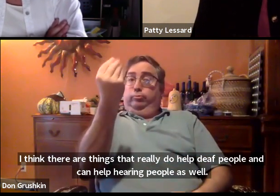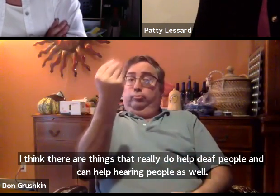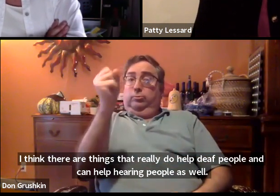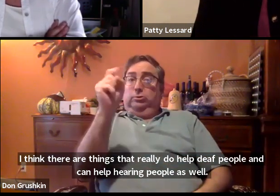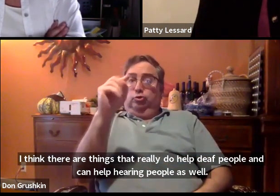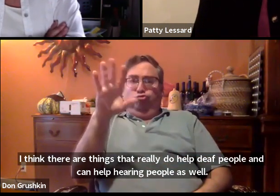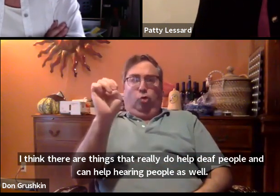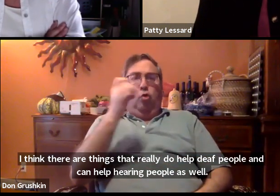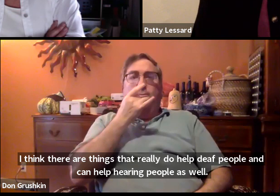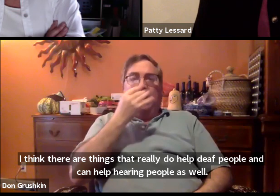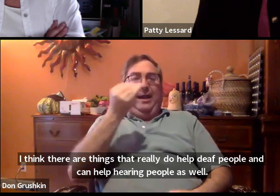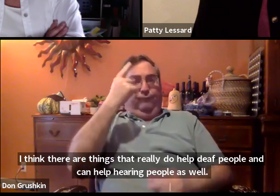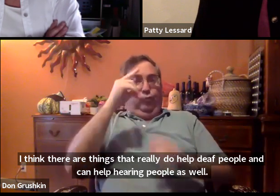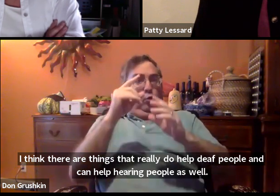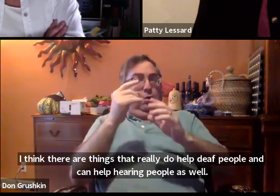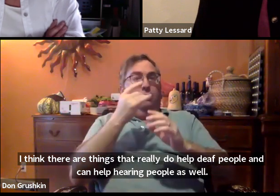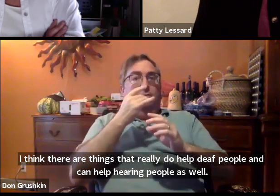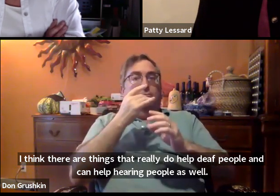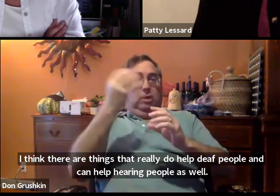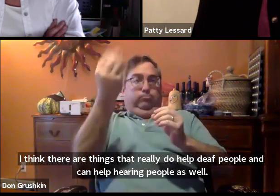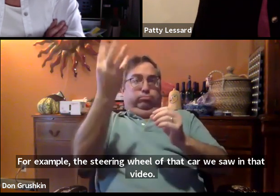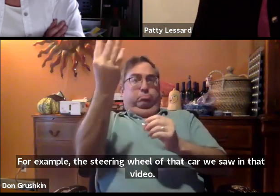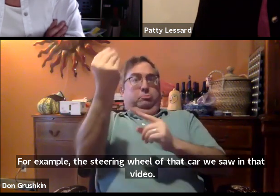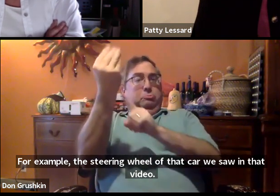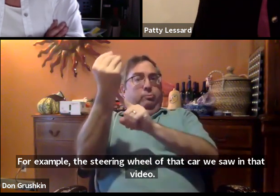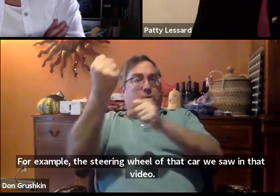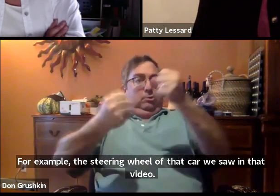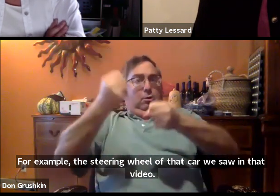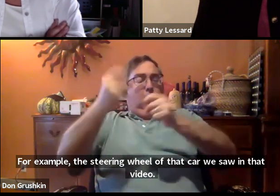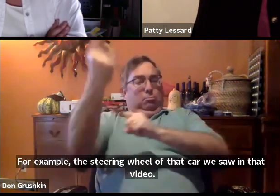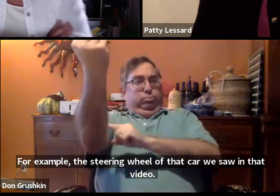I think there are things that really do help deaf people and